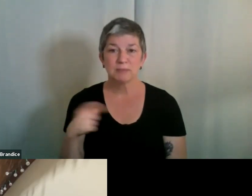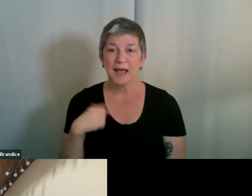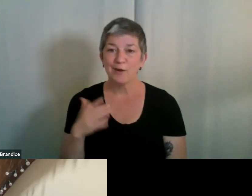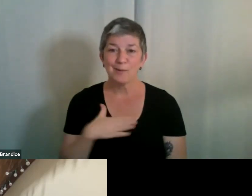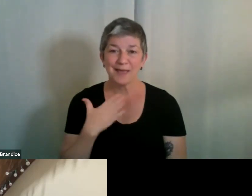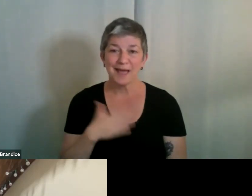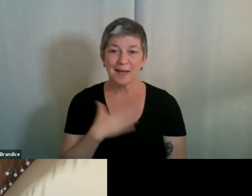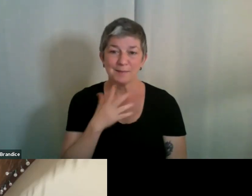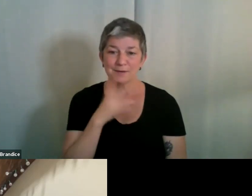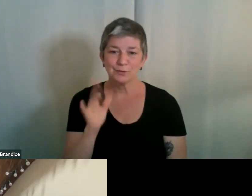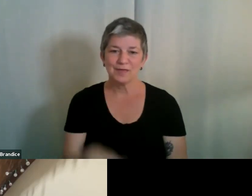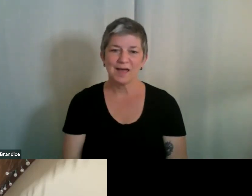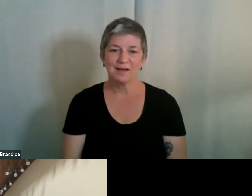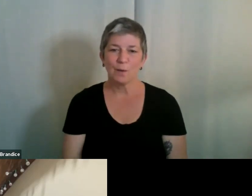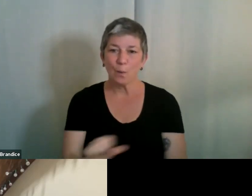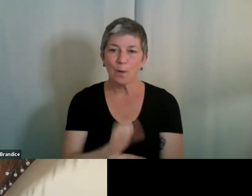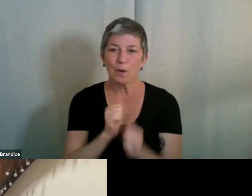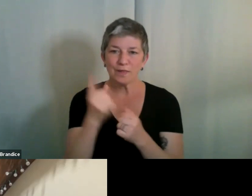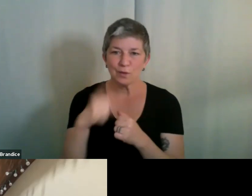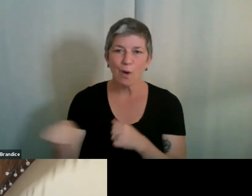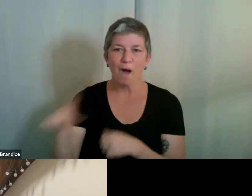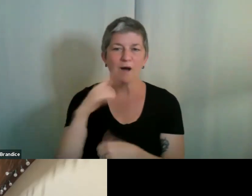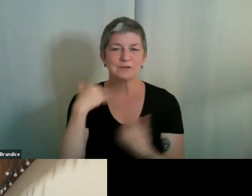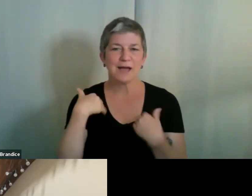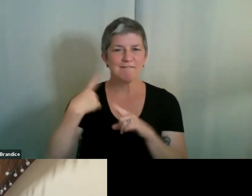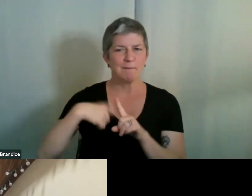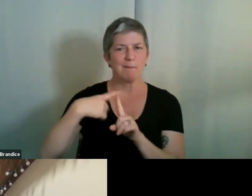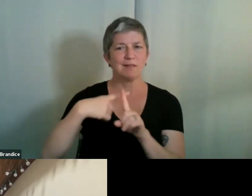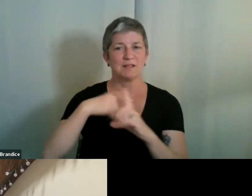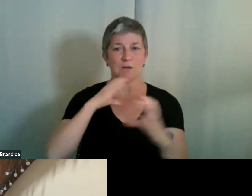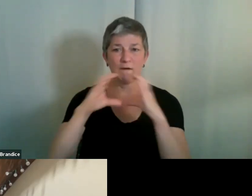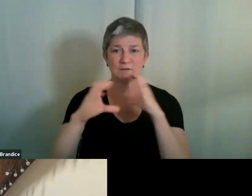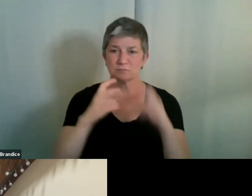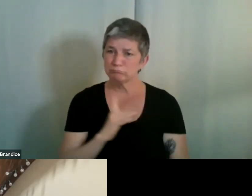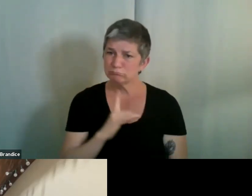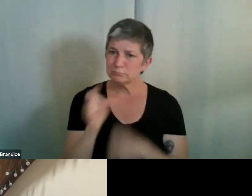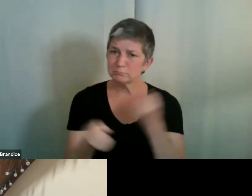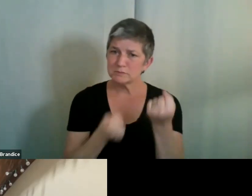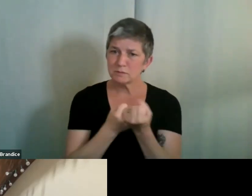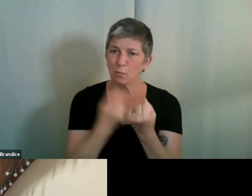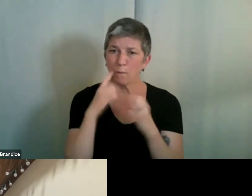that to kind of work with you guys to host like a monthly conversation, support for families. So